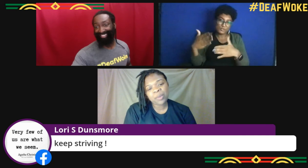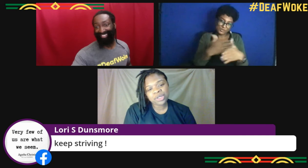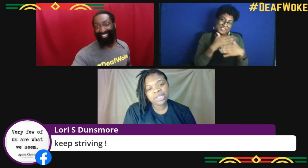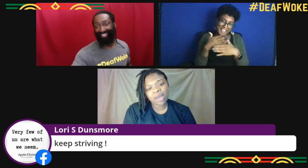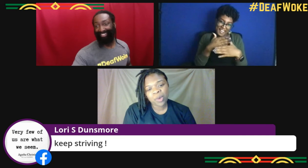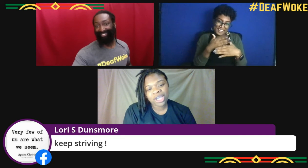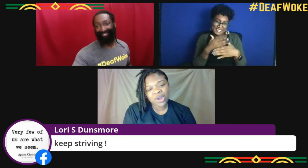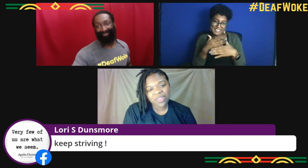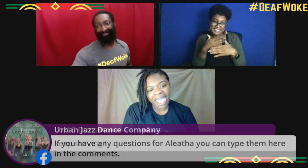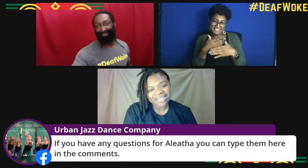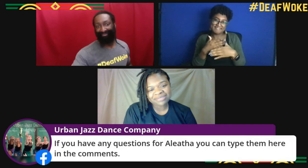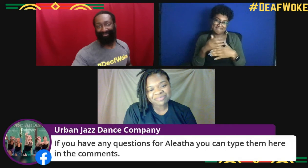that book I'm working on that.